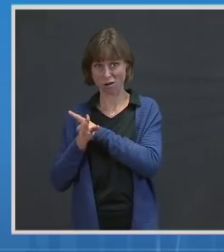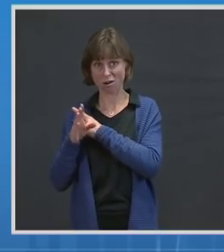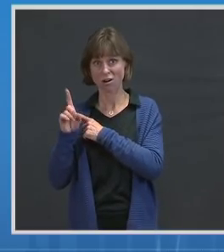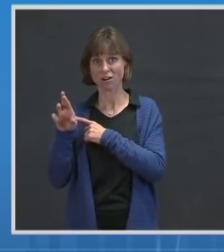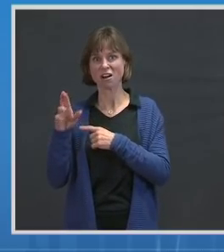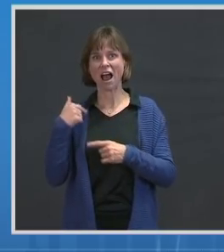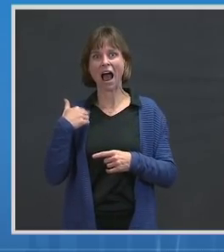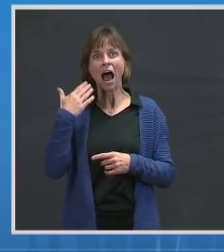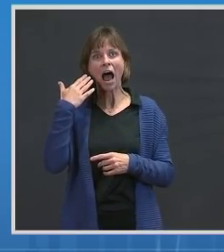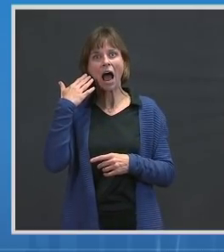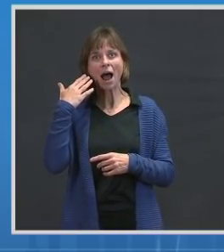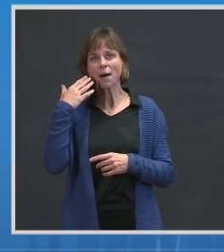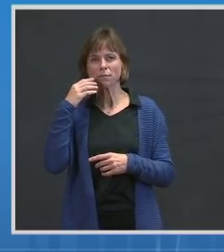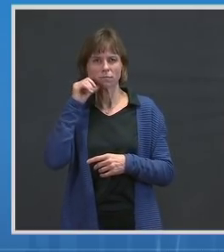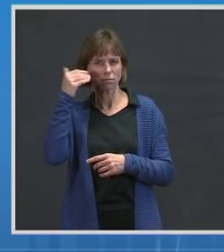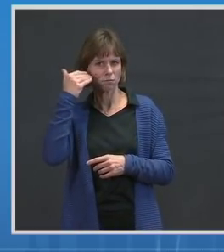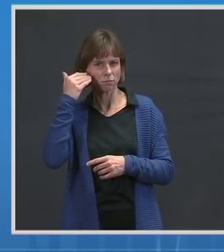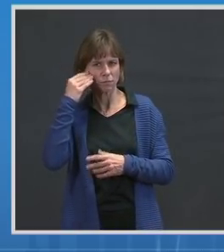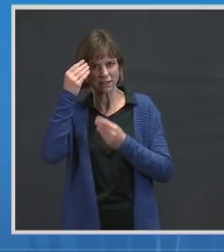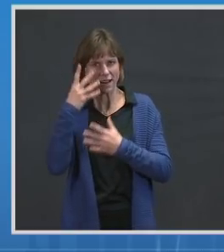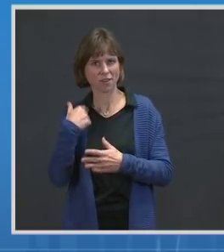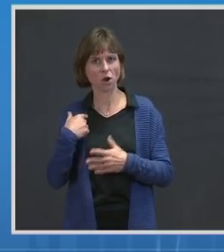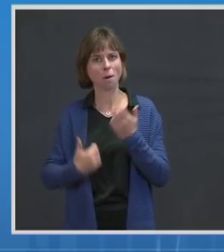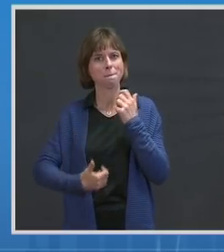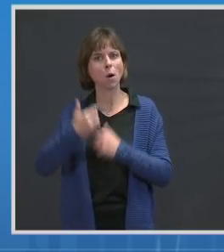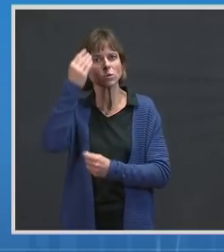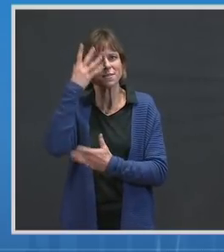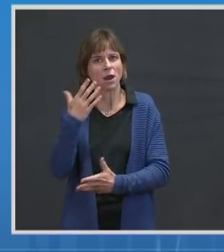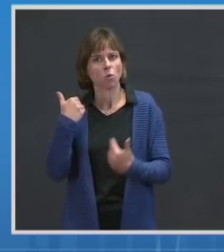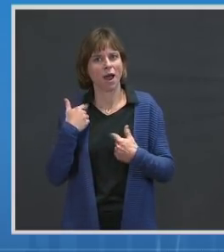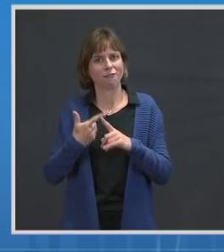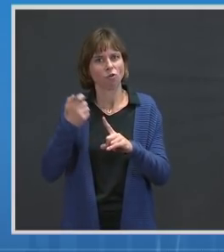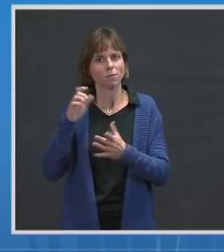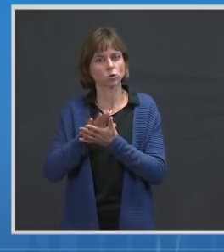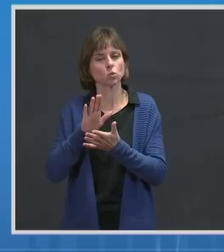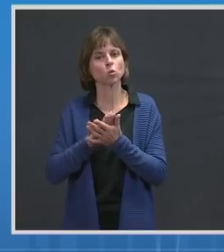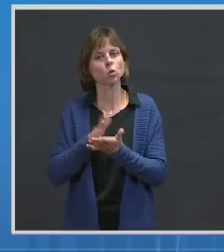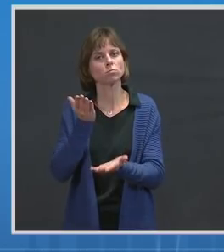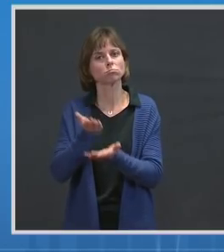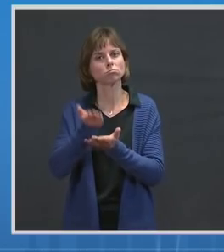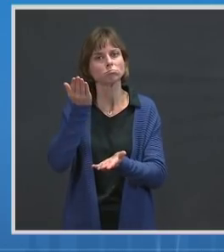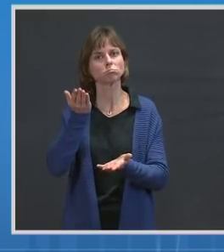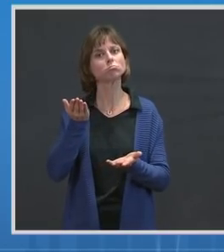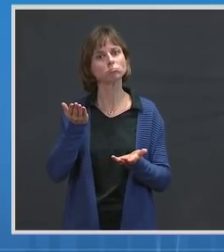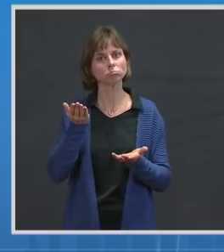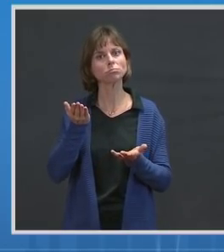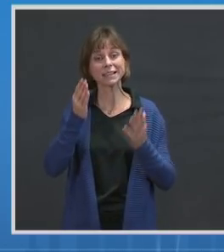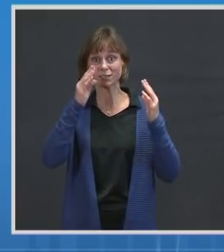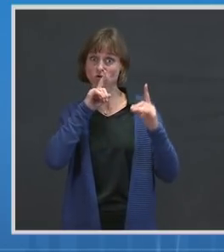What I can tell you is most of the data that we have from schools have demonstrated that -- and teachers specifically have demonstrated --